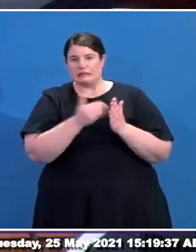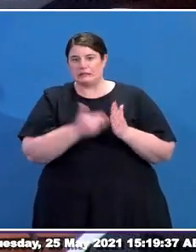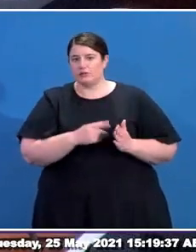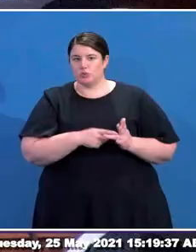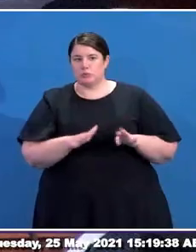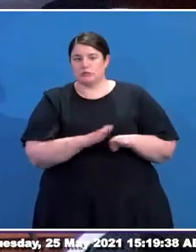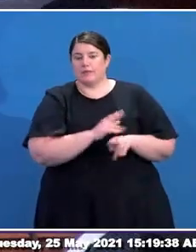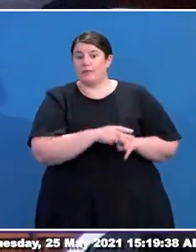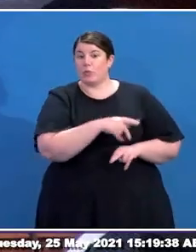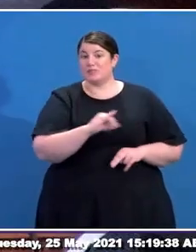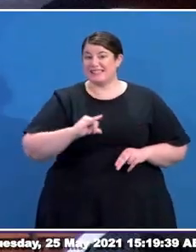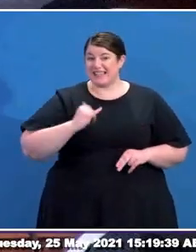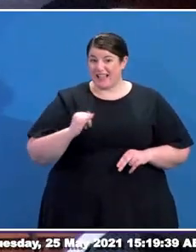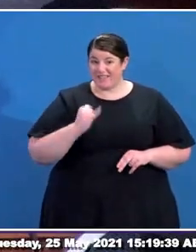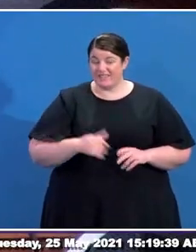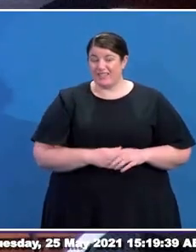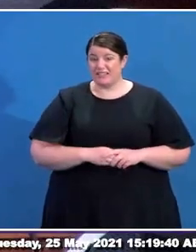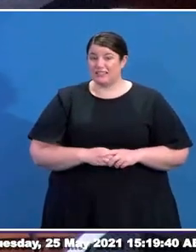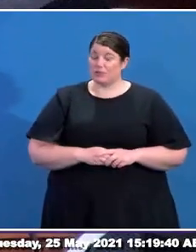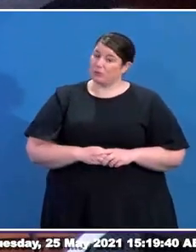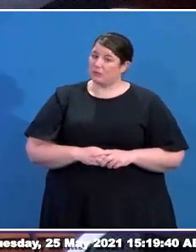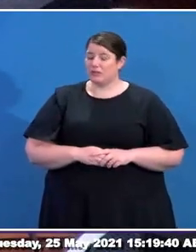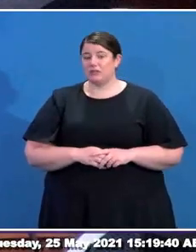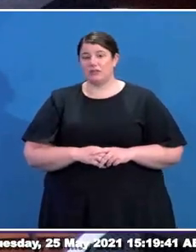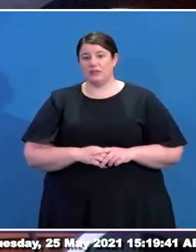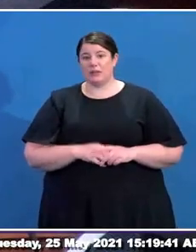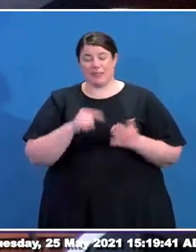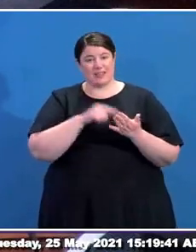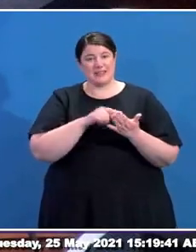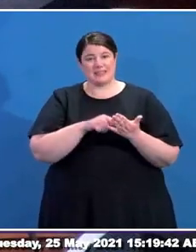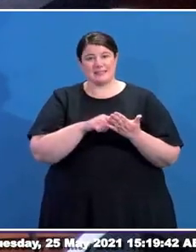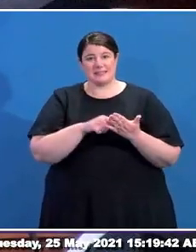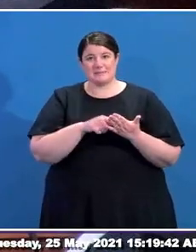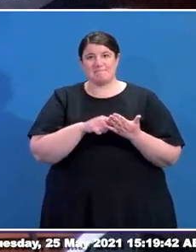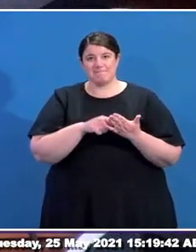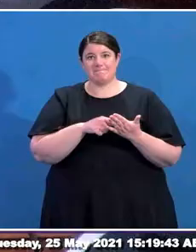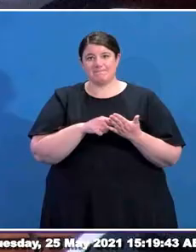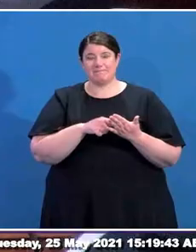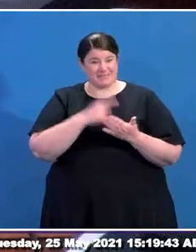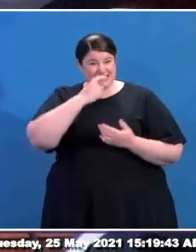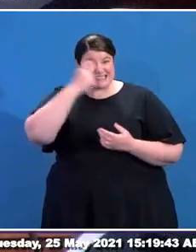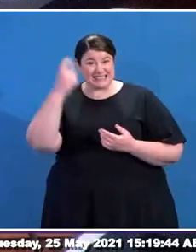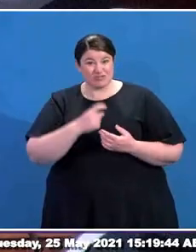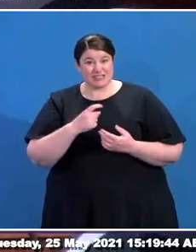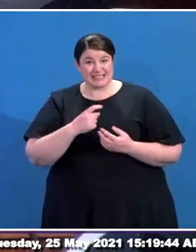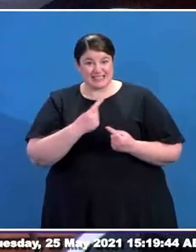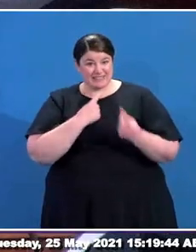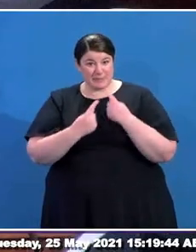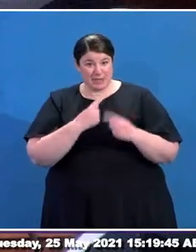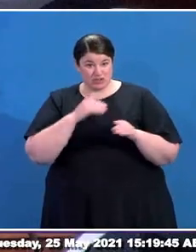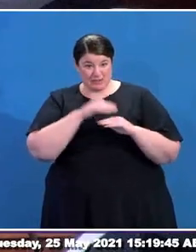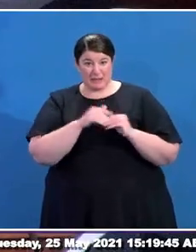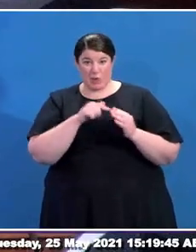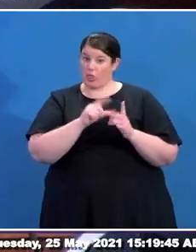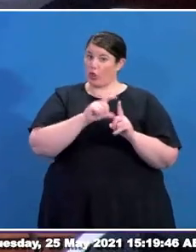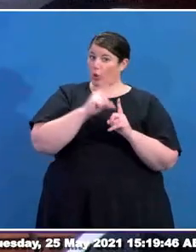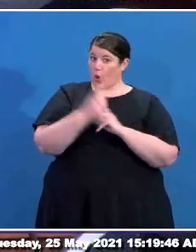These are quite serious findings to make about the culture of the house.